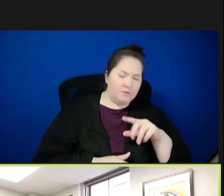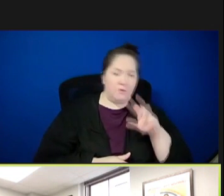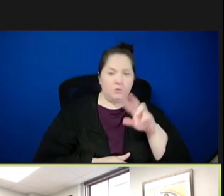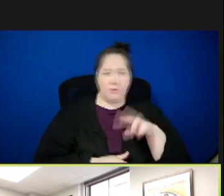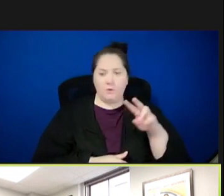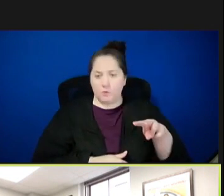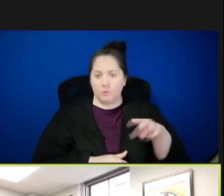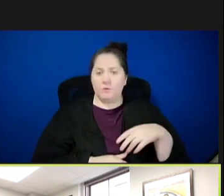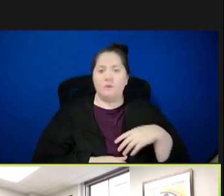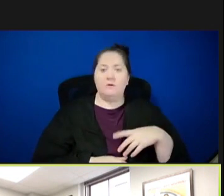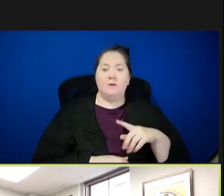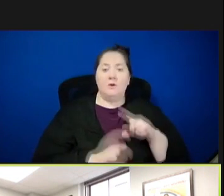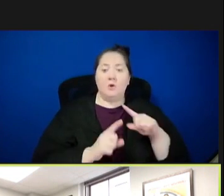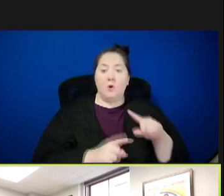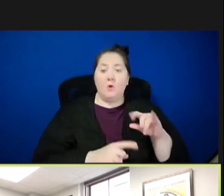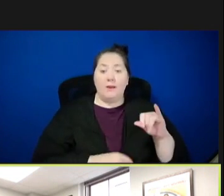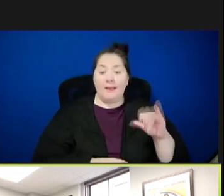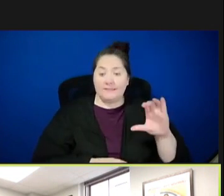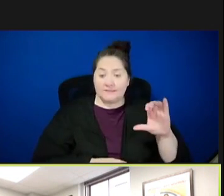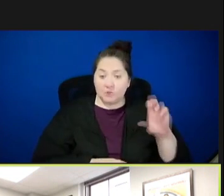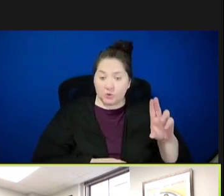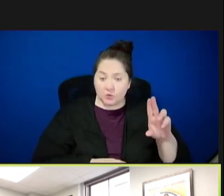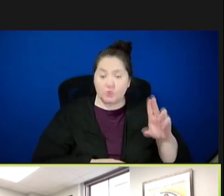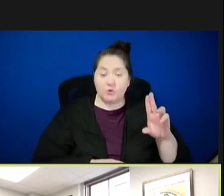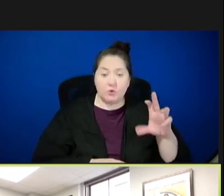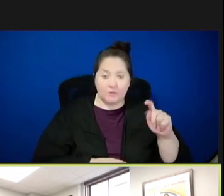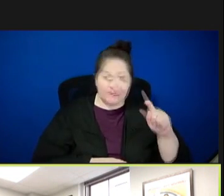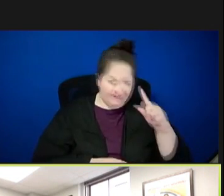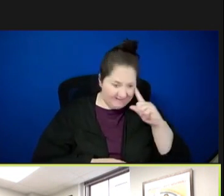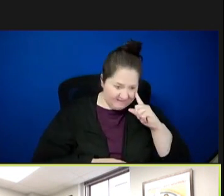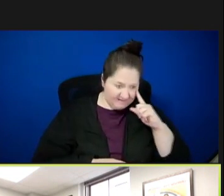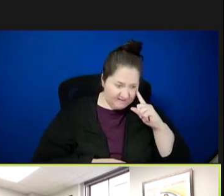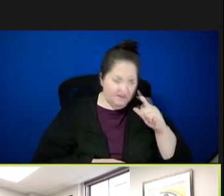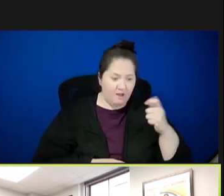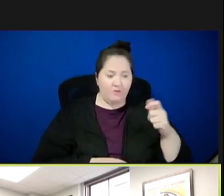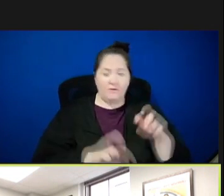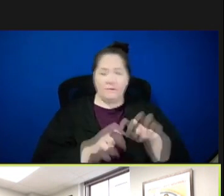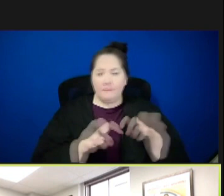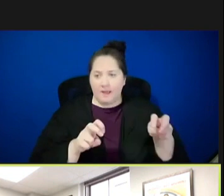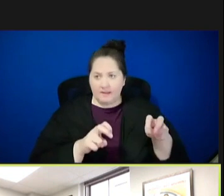trips to the intensive care unit. I think our other panelists, their obstetricians,